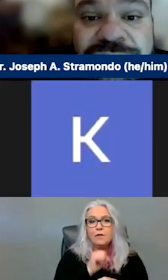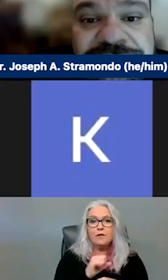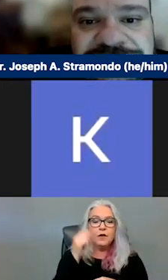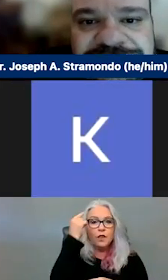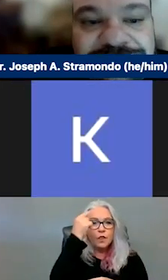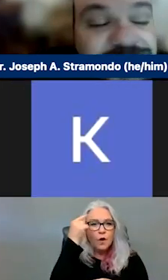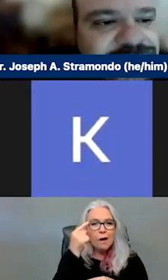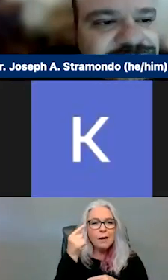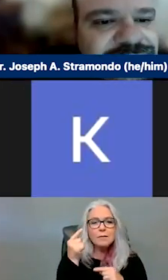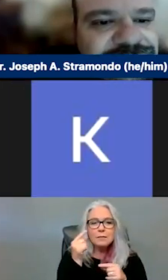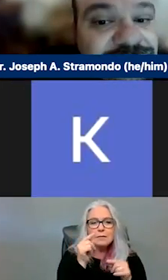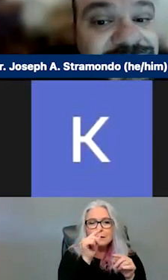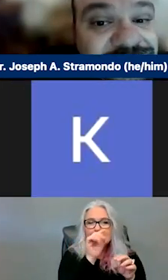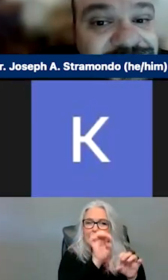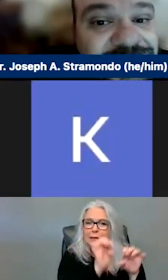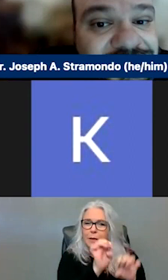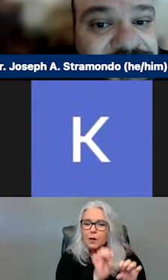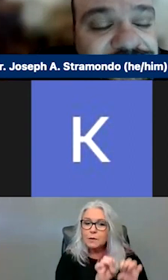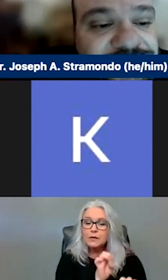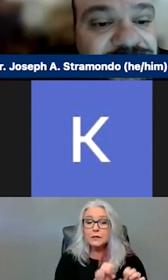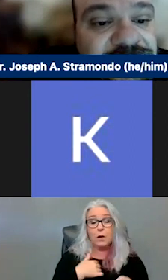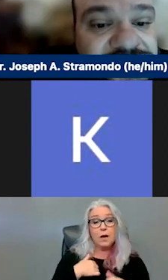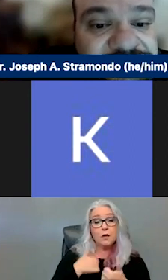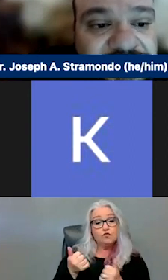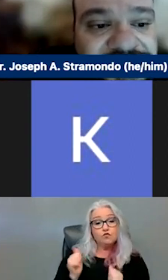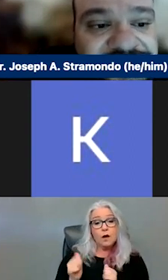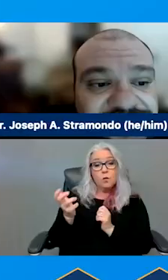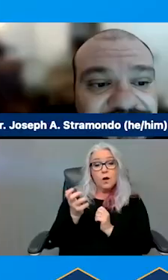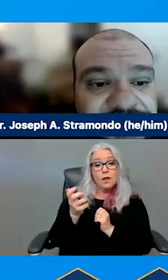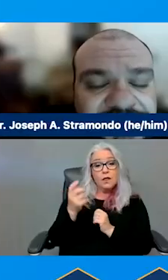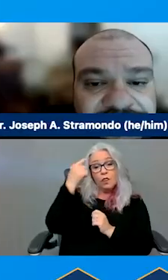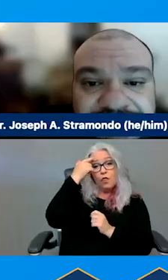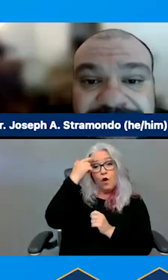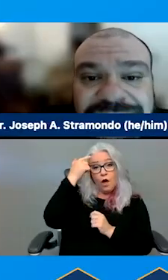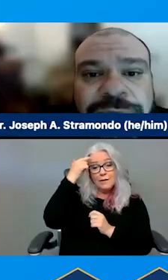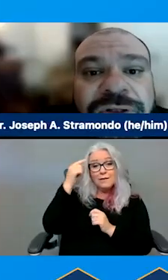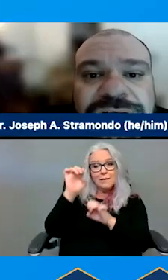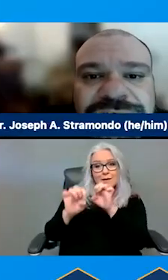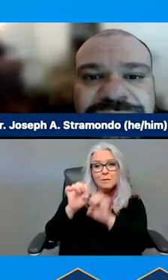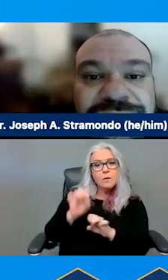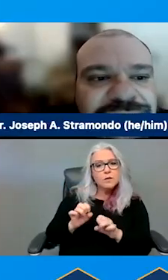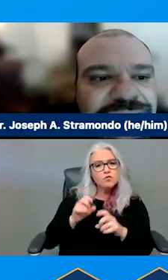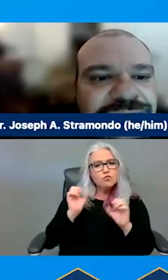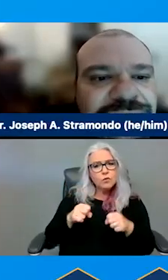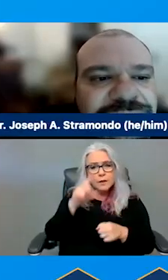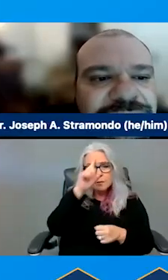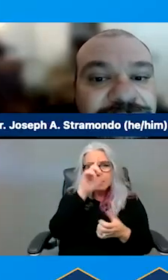philosophers love thought experiments. Sometimes they can get really weird. So I try to have thought experiments that are really believable. Right.